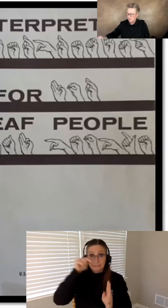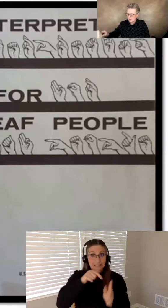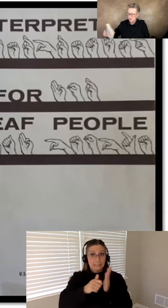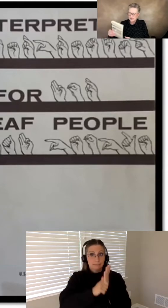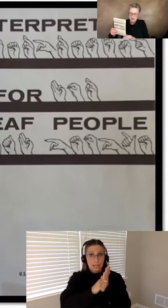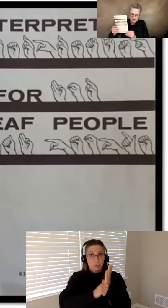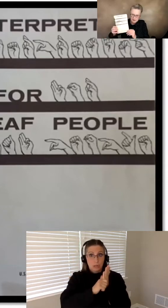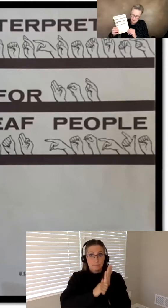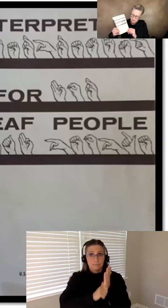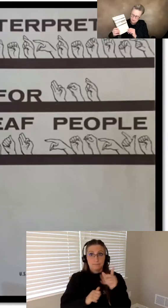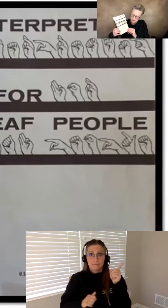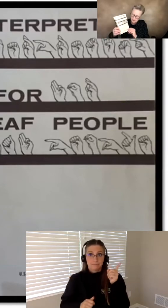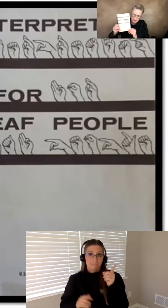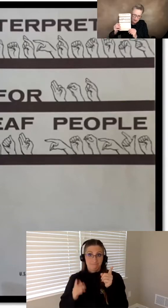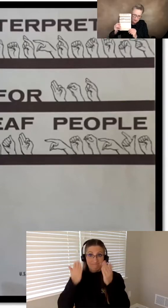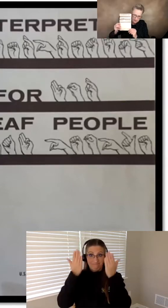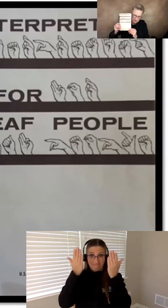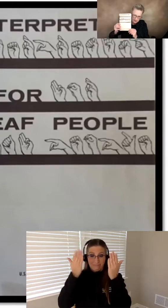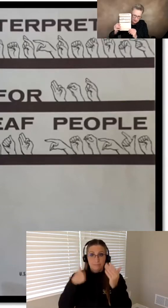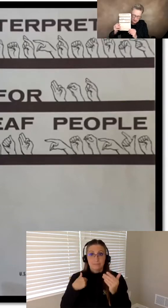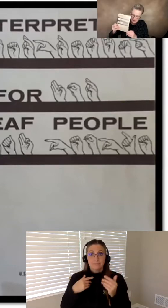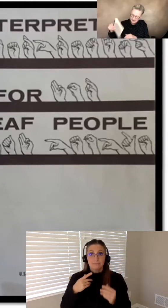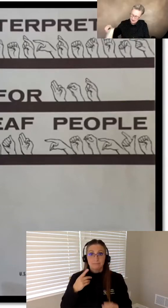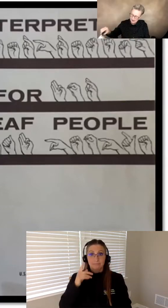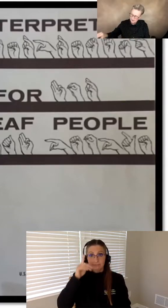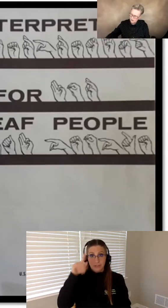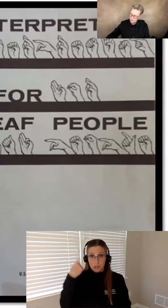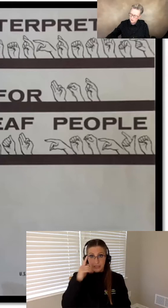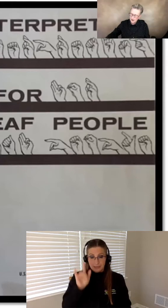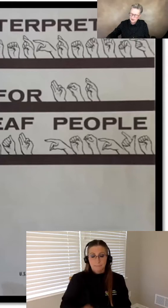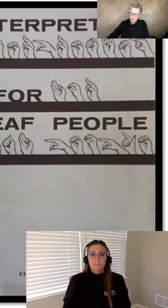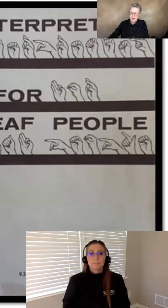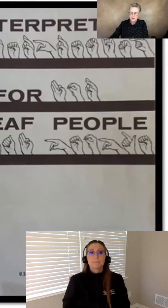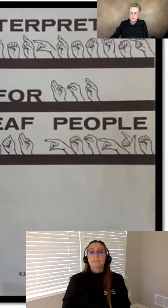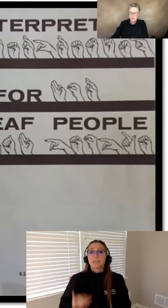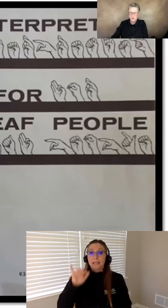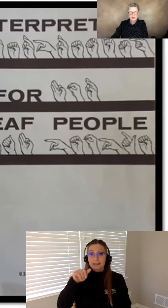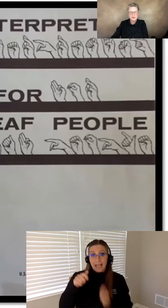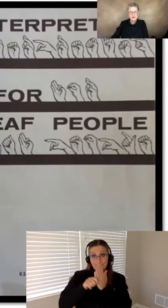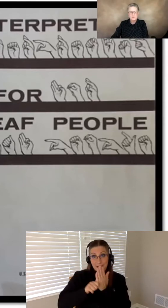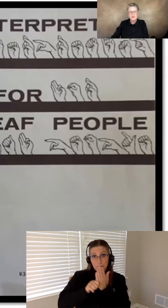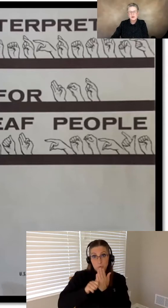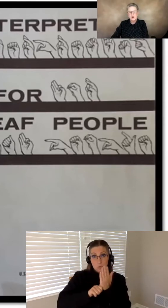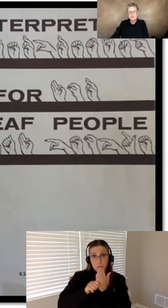it looks like, it's this and the Governor Baxter Manual was what they call now